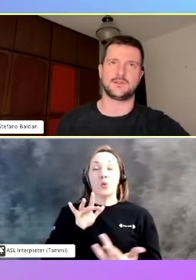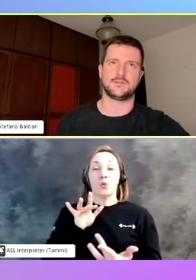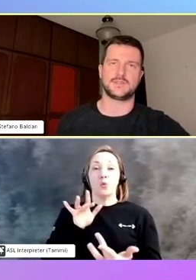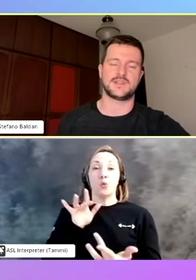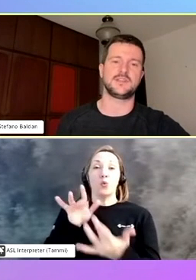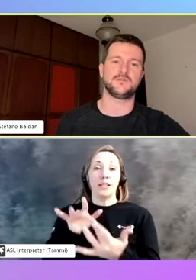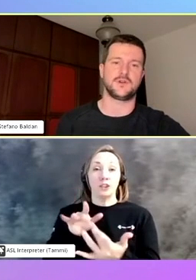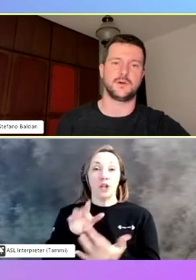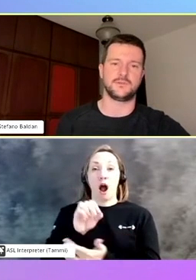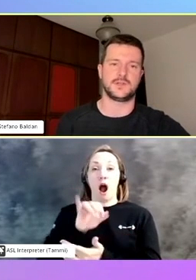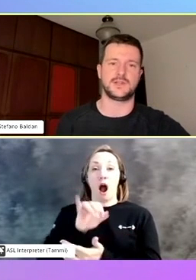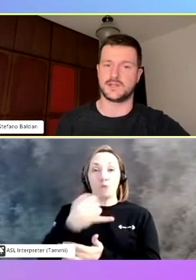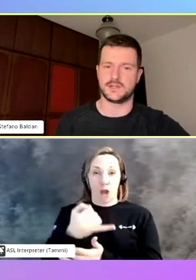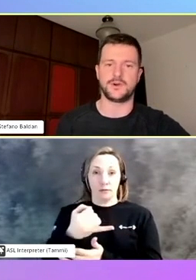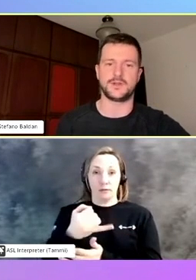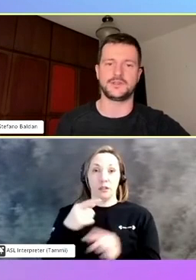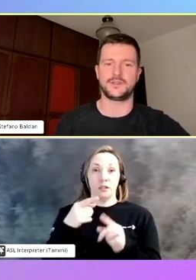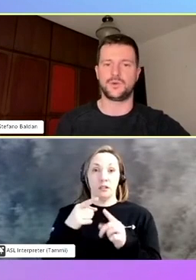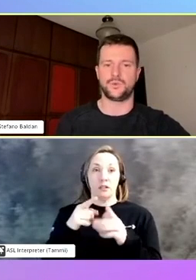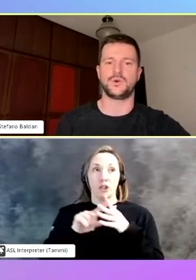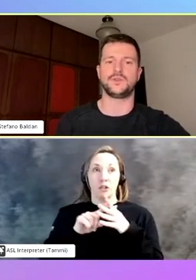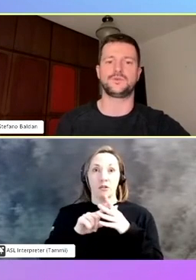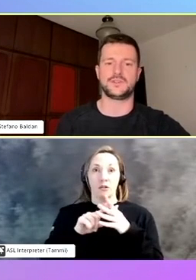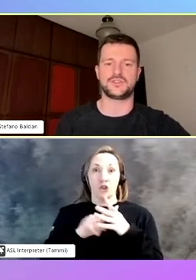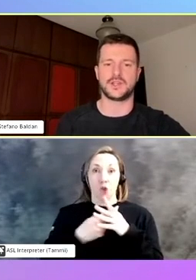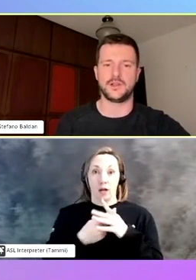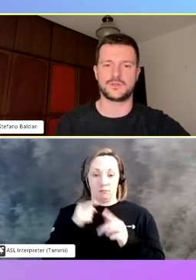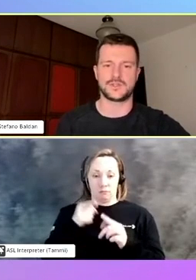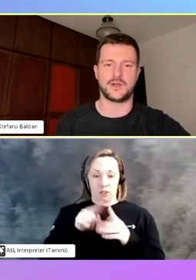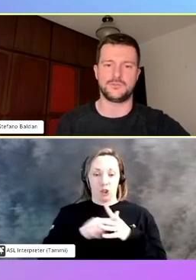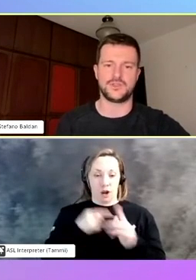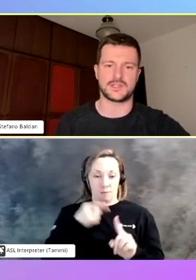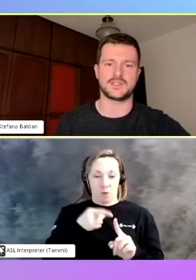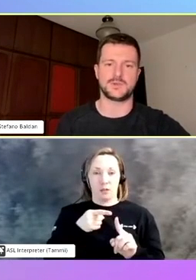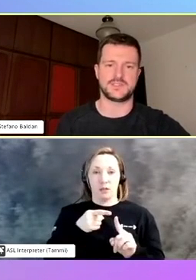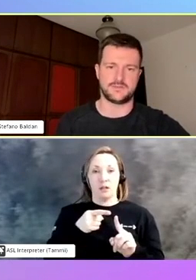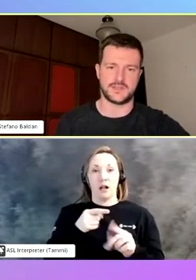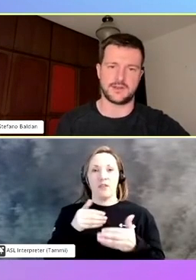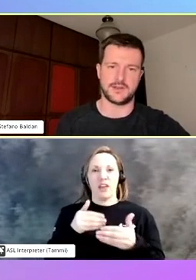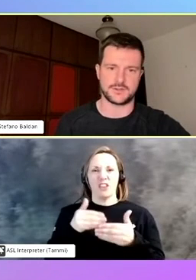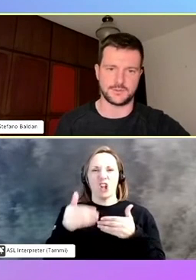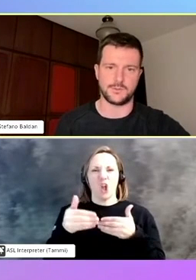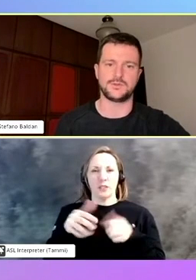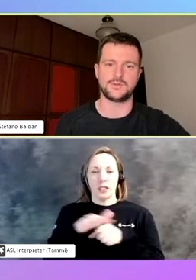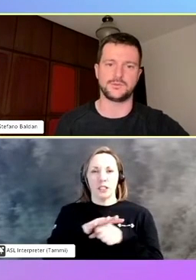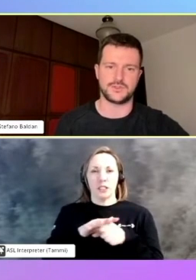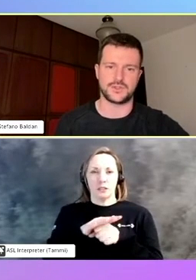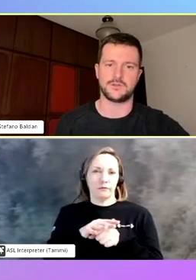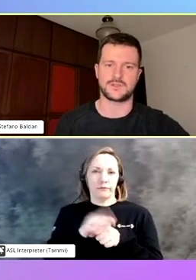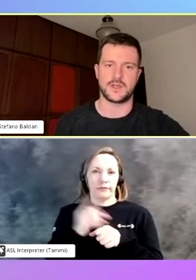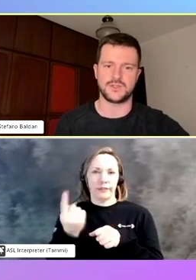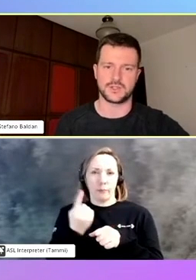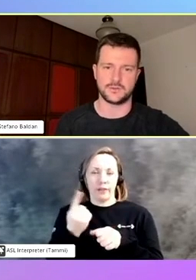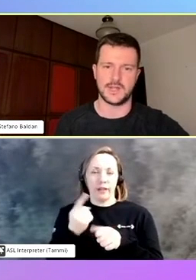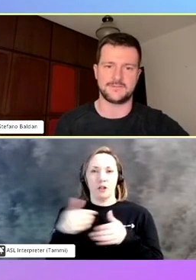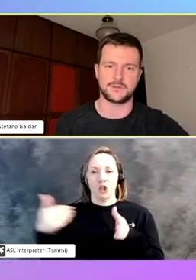we have images, and other things that will that will allow miro to act collaboratively.